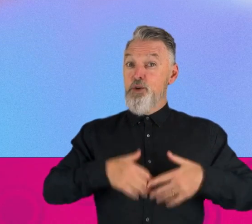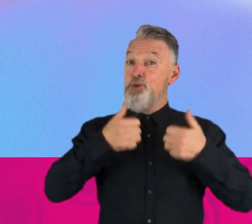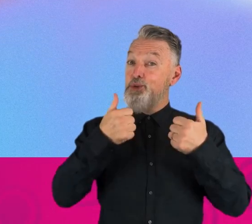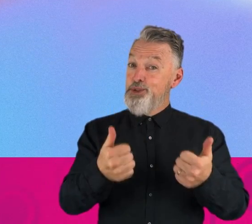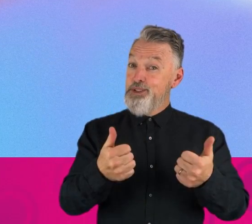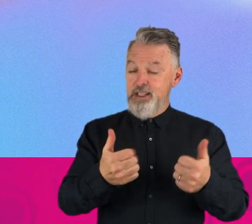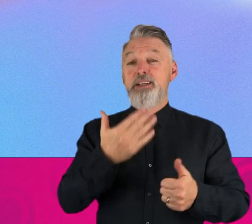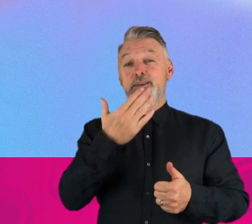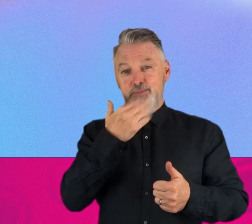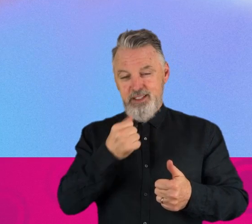in putting pleasure within reach